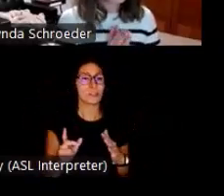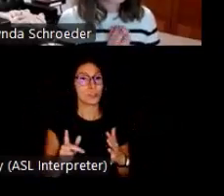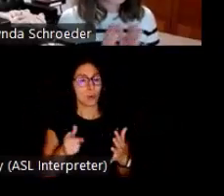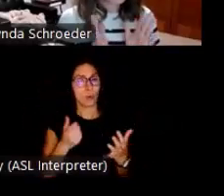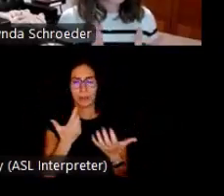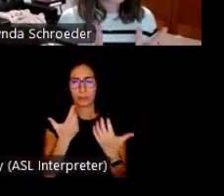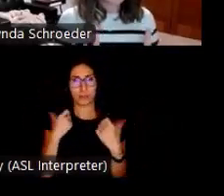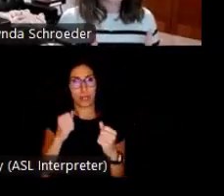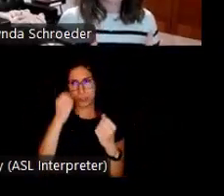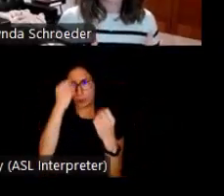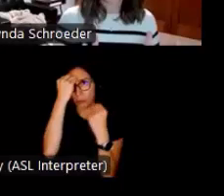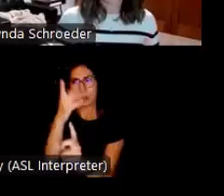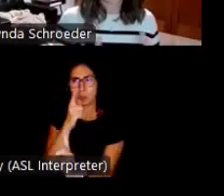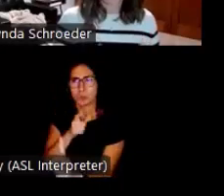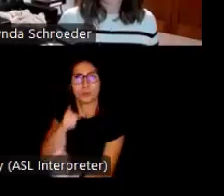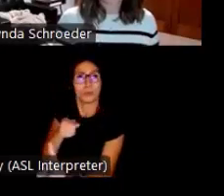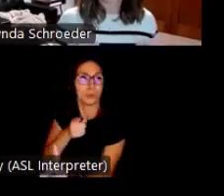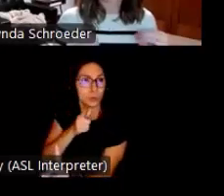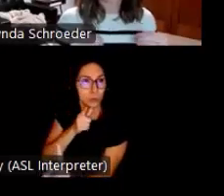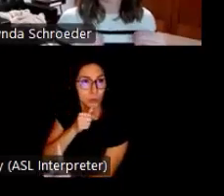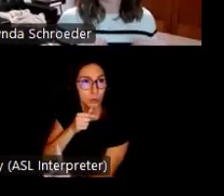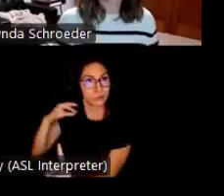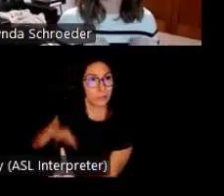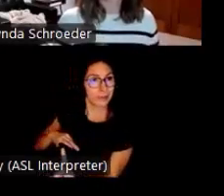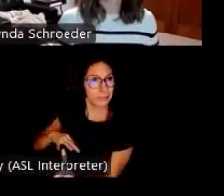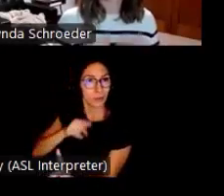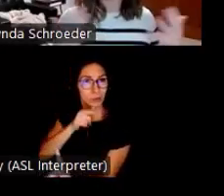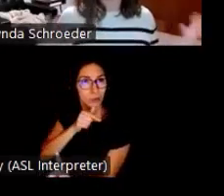Let's start with if your goal is to reach rural broadly.